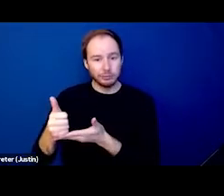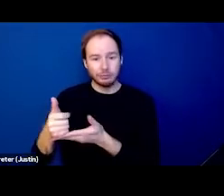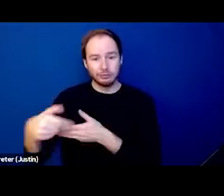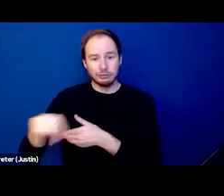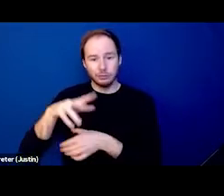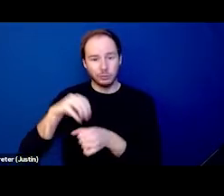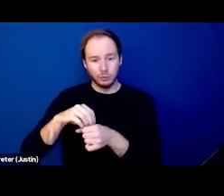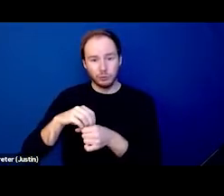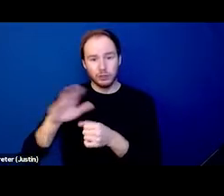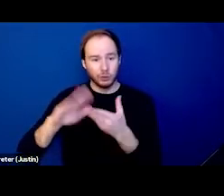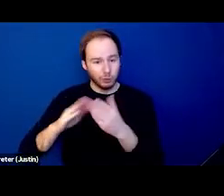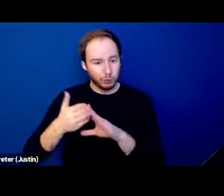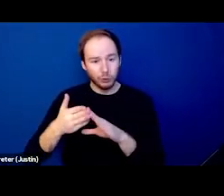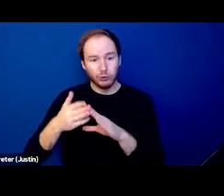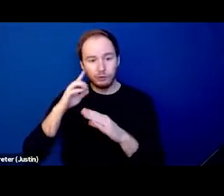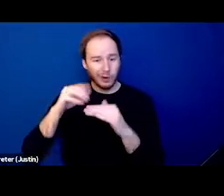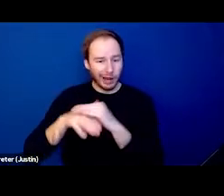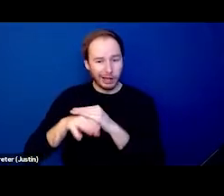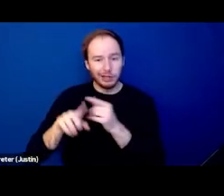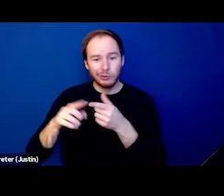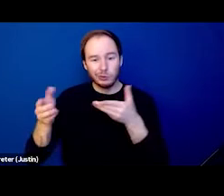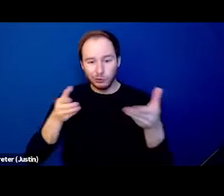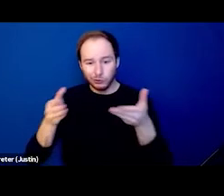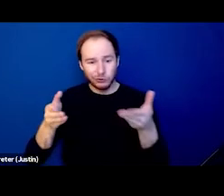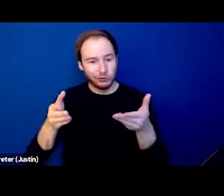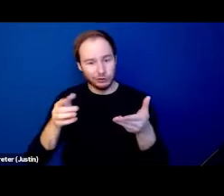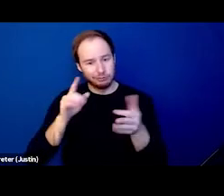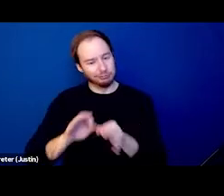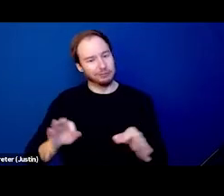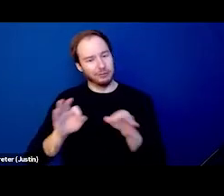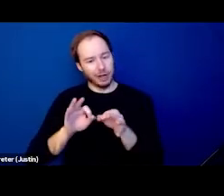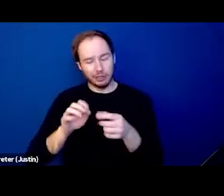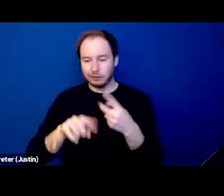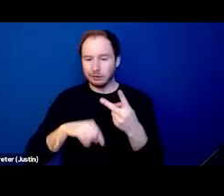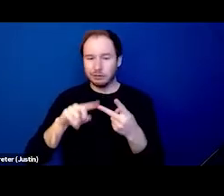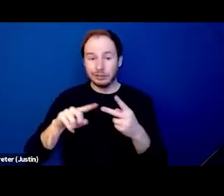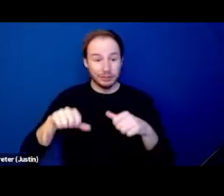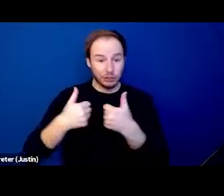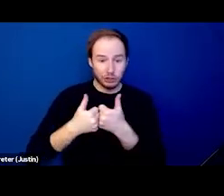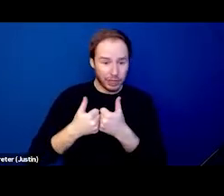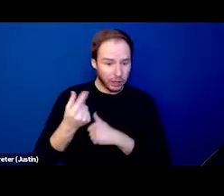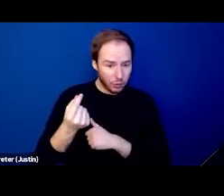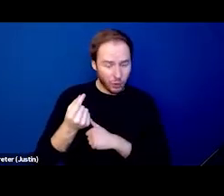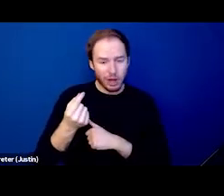gain access to these services that are so vital? What are some challenges that youth or adults